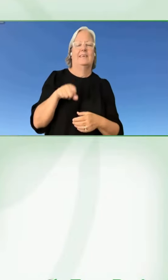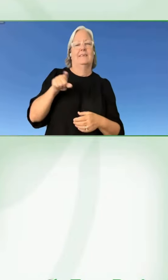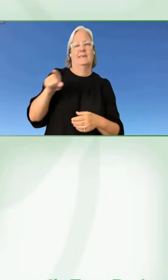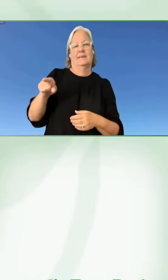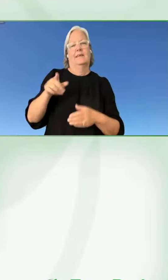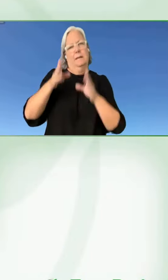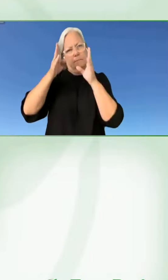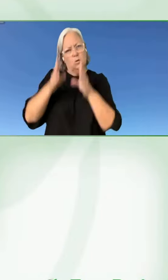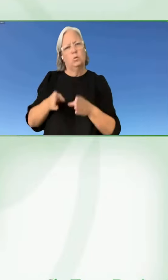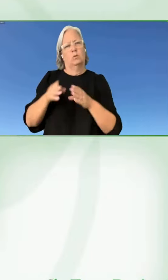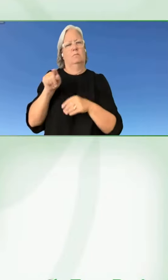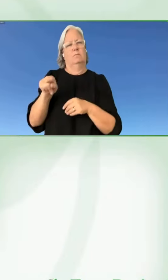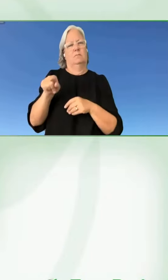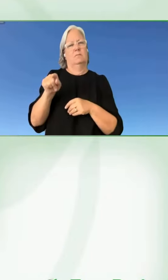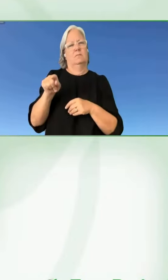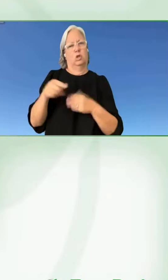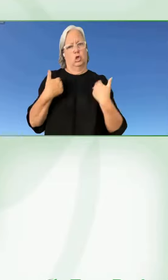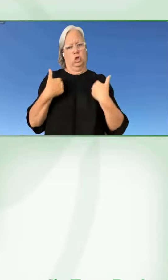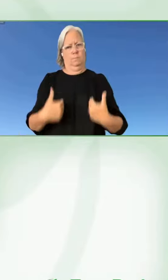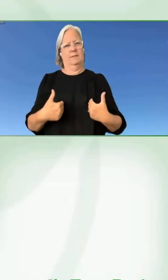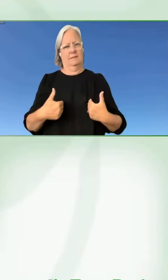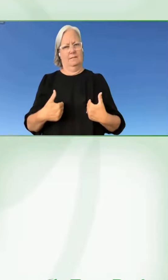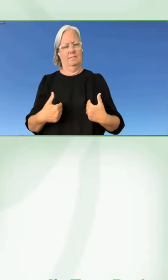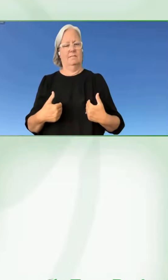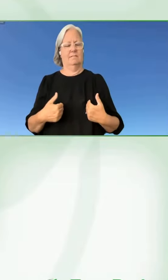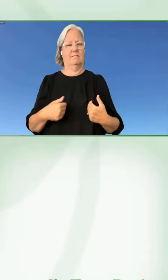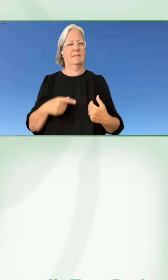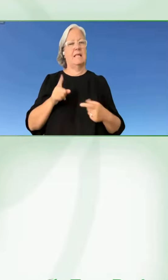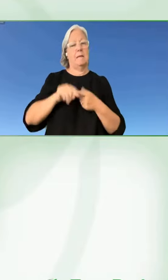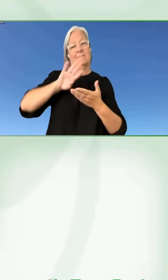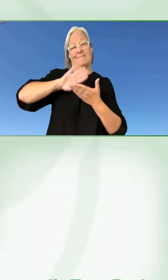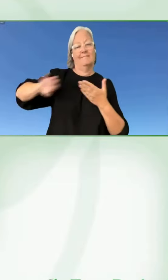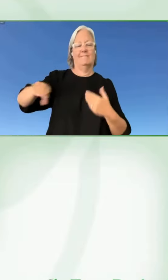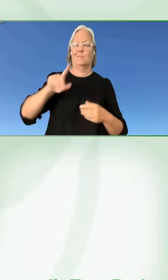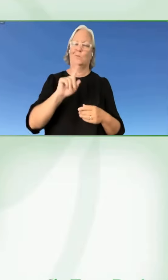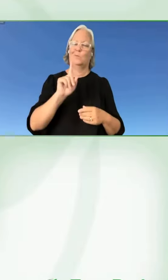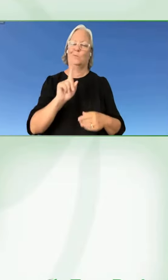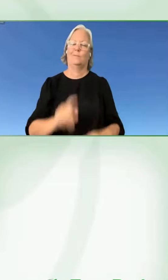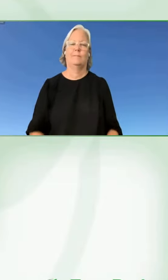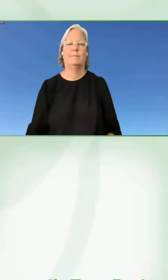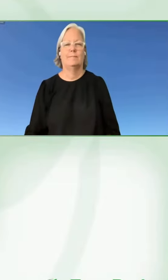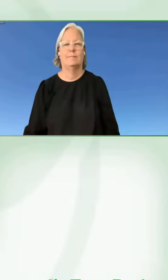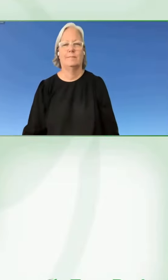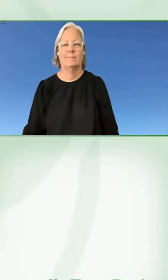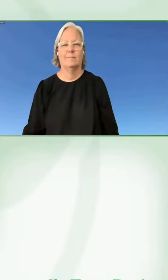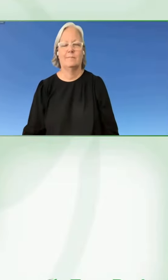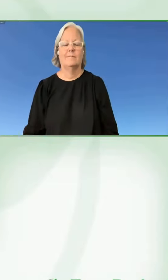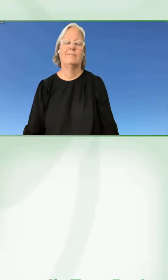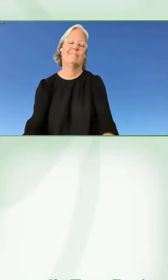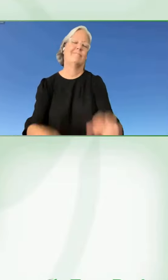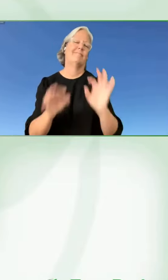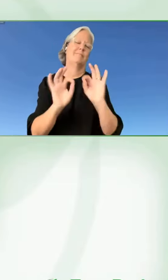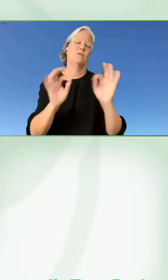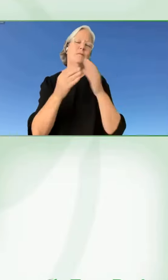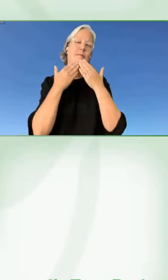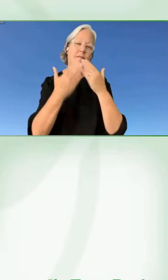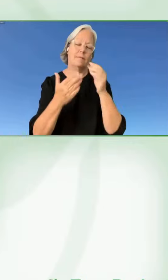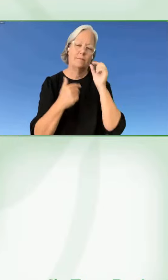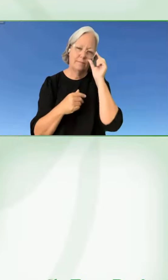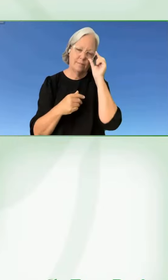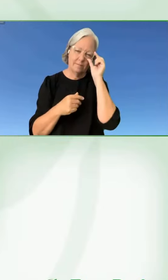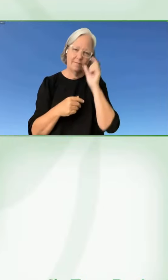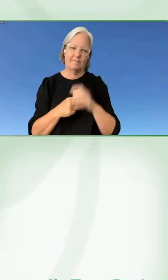PREP comes with a highly intuitive UI where the user can look at the text that got generated